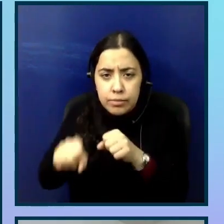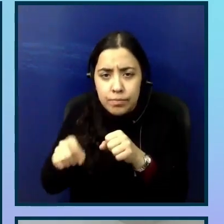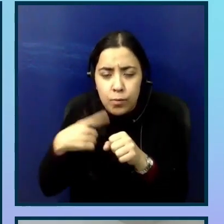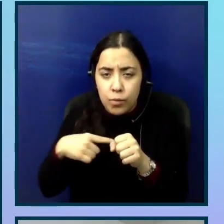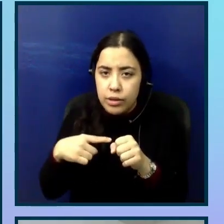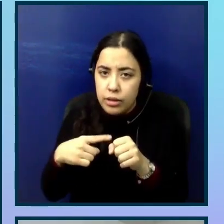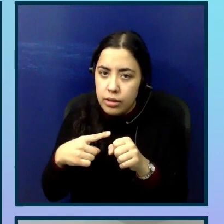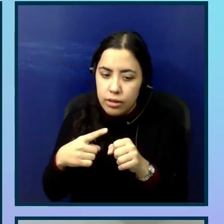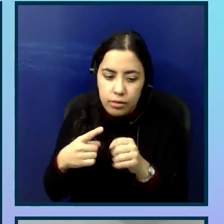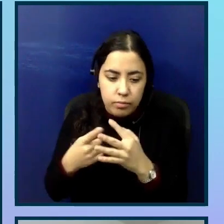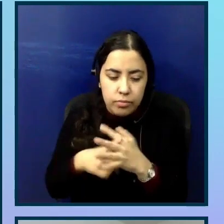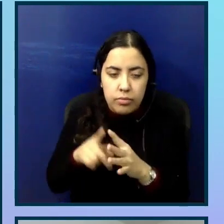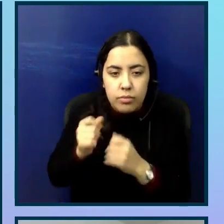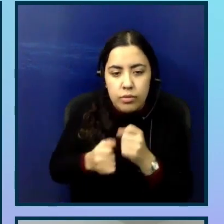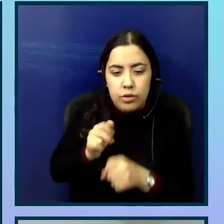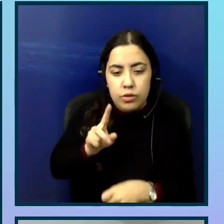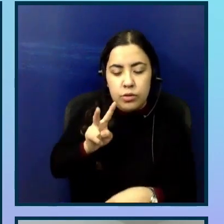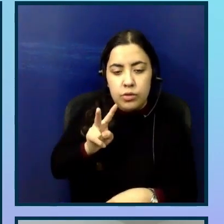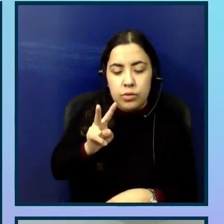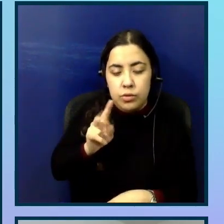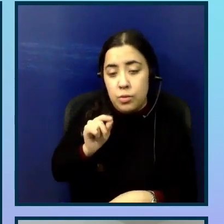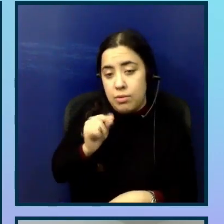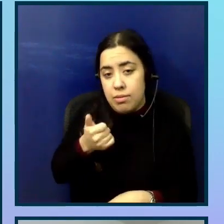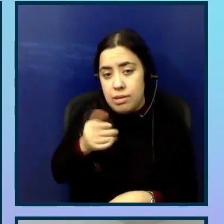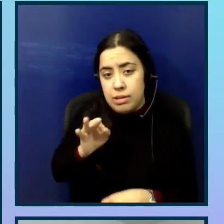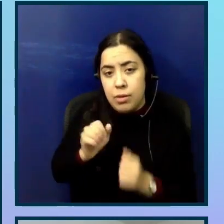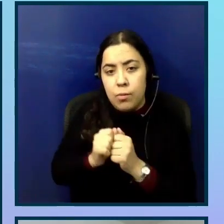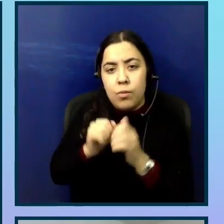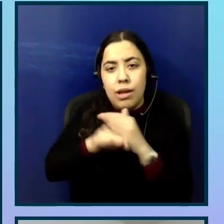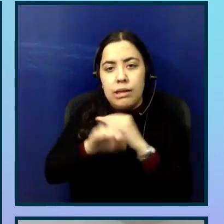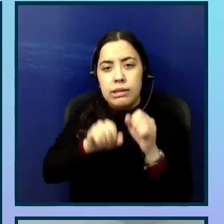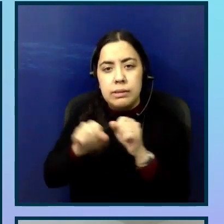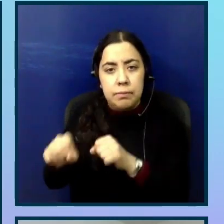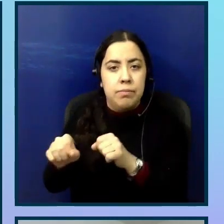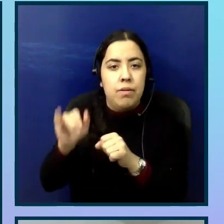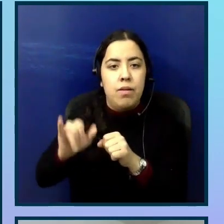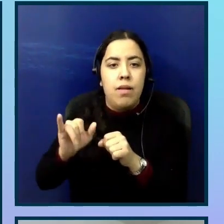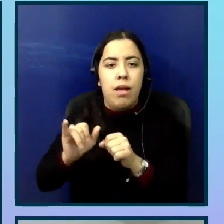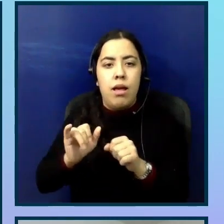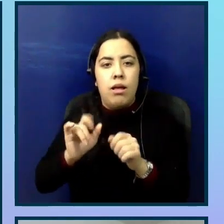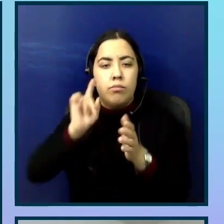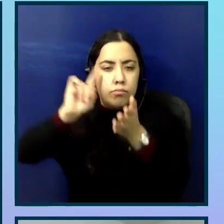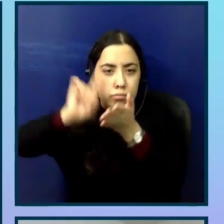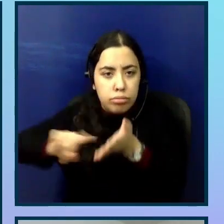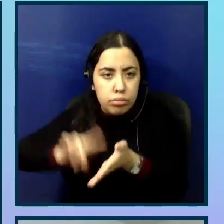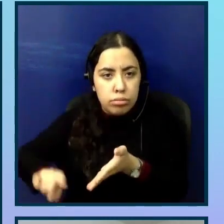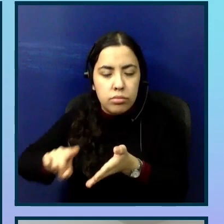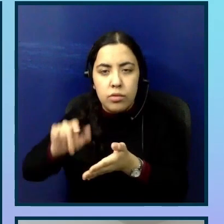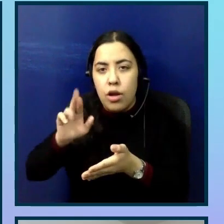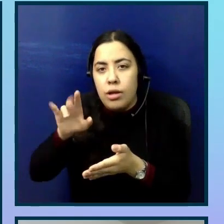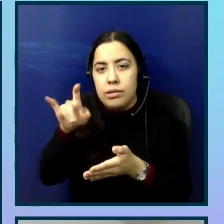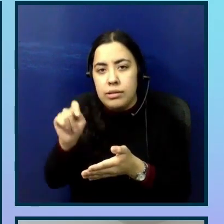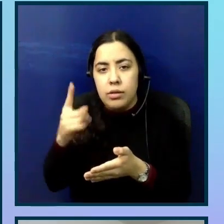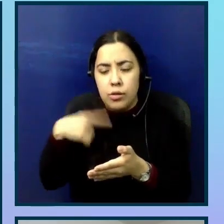with our accessibility audit. The audit revealed gaps in our knowledge about accessibility, so we decided to educate